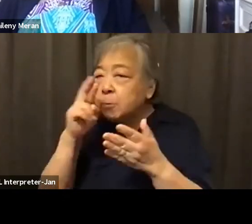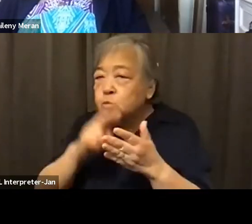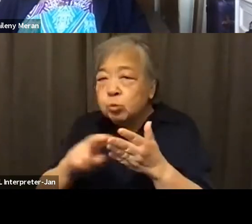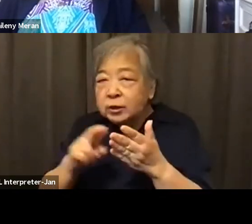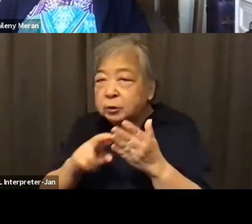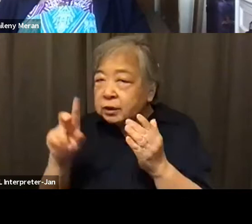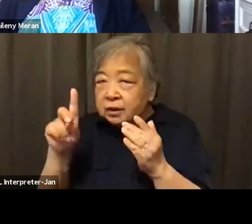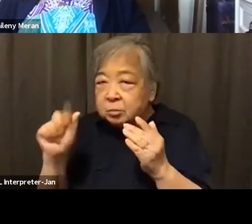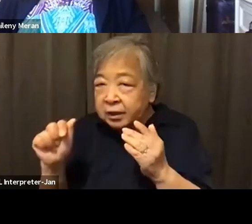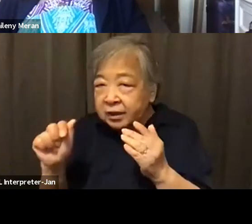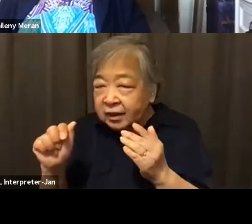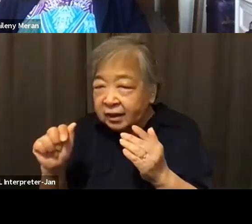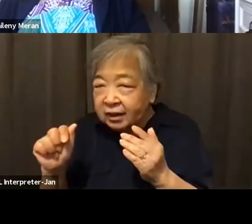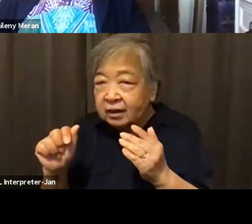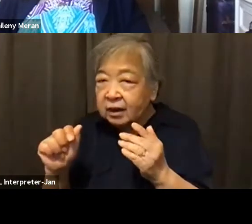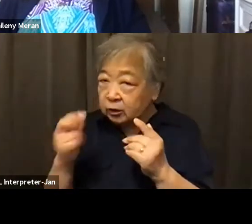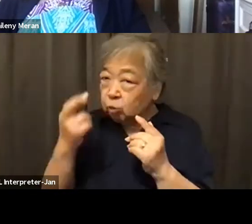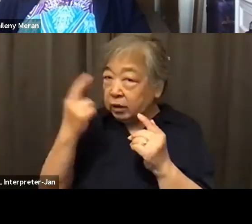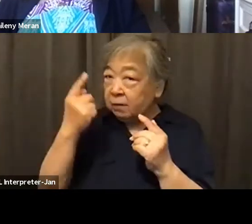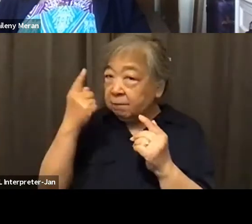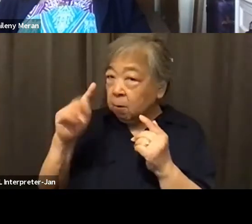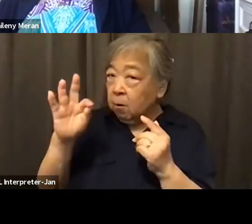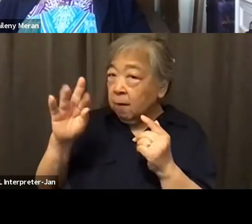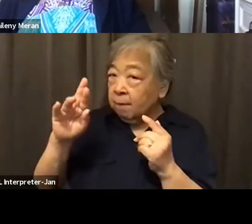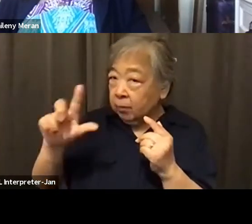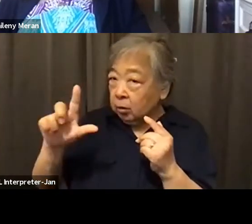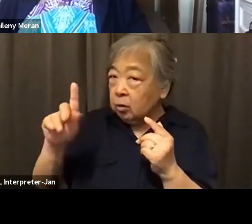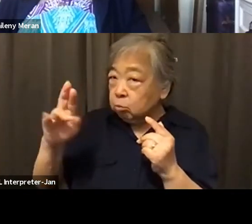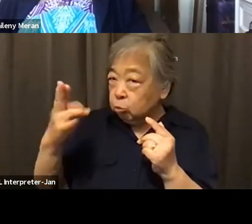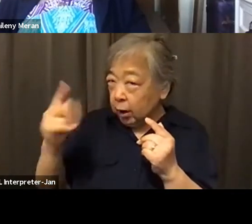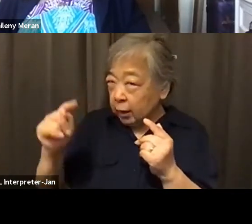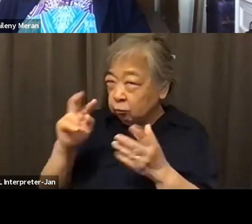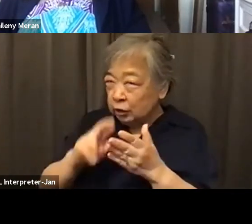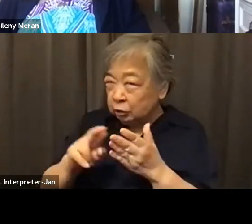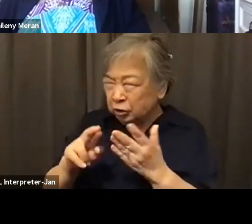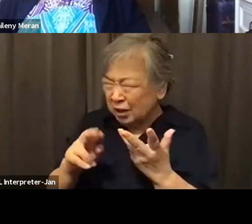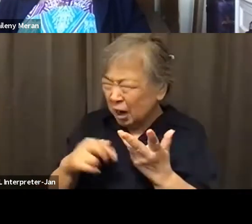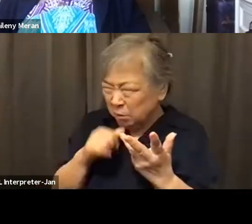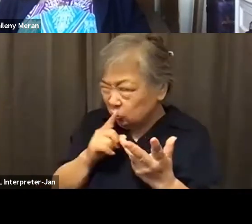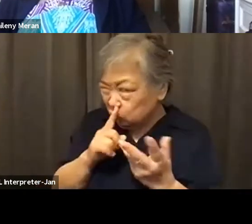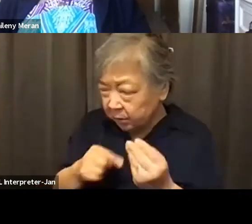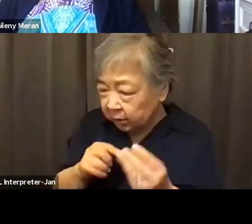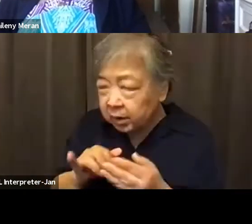I believe for Fulbright research awards, I'm not 100% sure in that but I don't think they